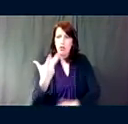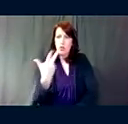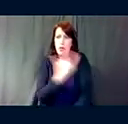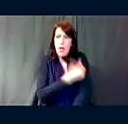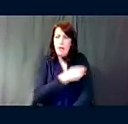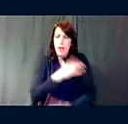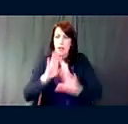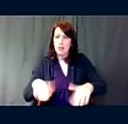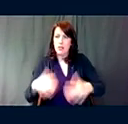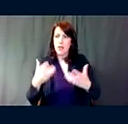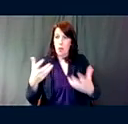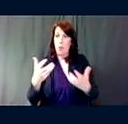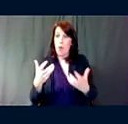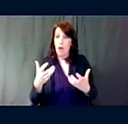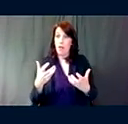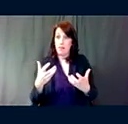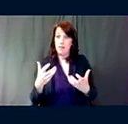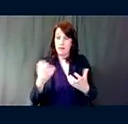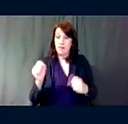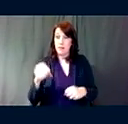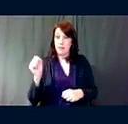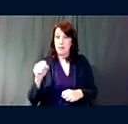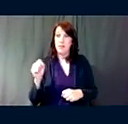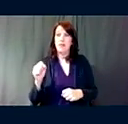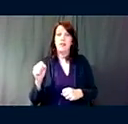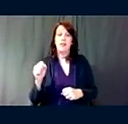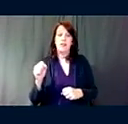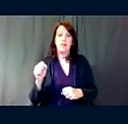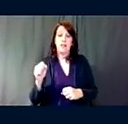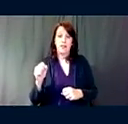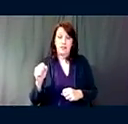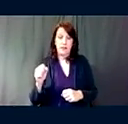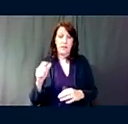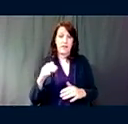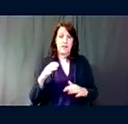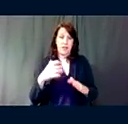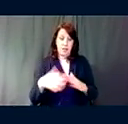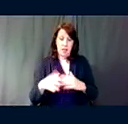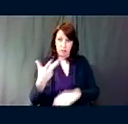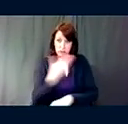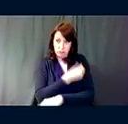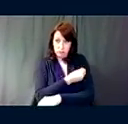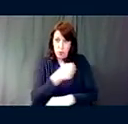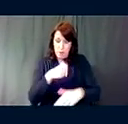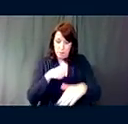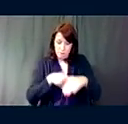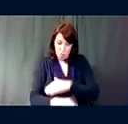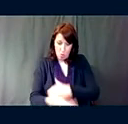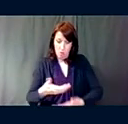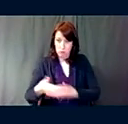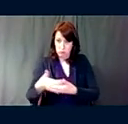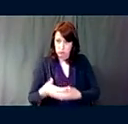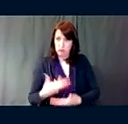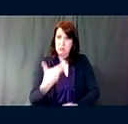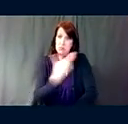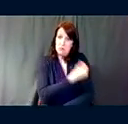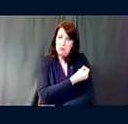TO IMMUNIZE THEIR KIDS AND START THE IMMUNIZATION COURSE